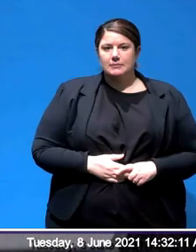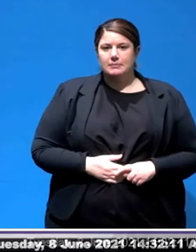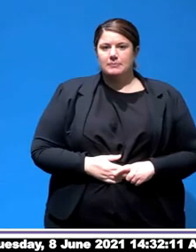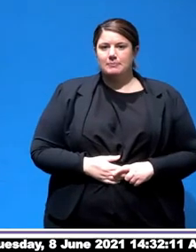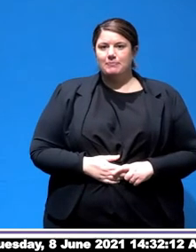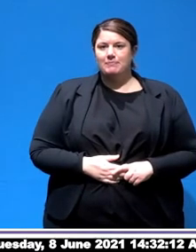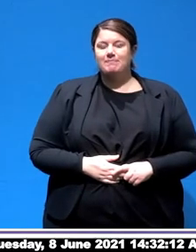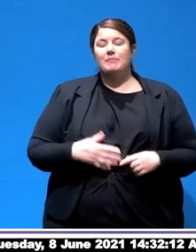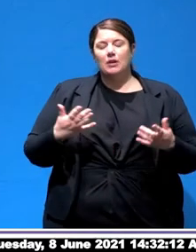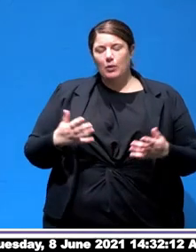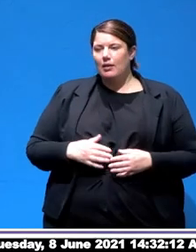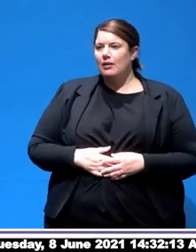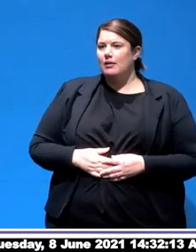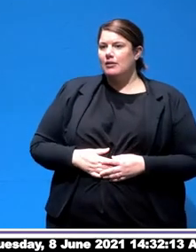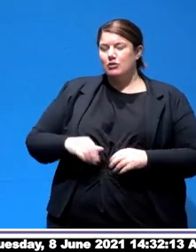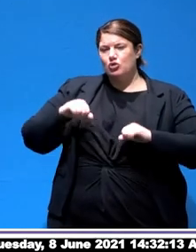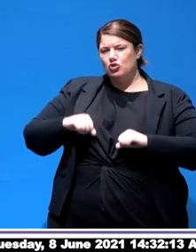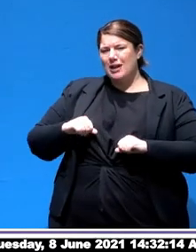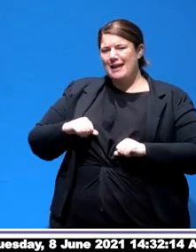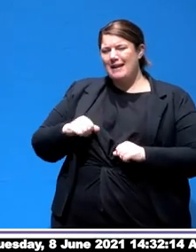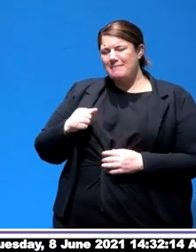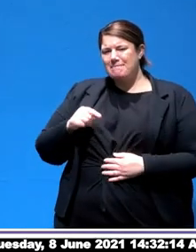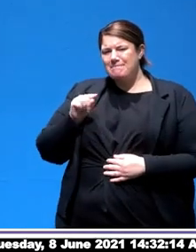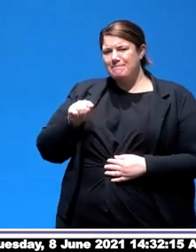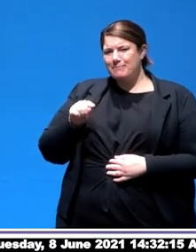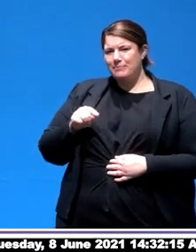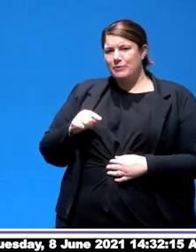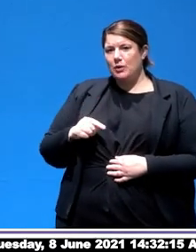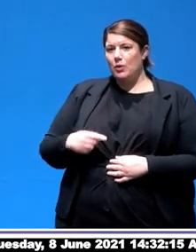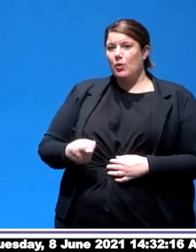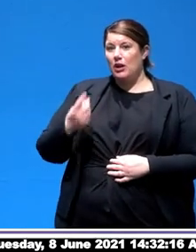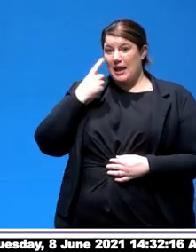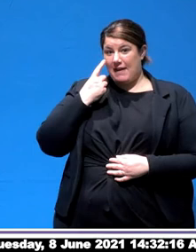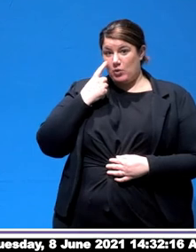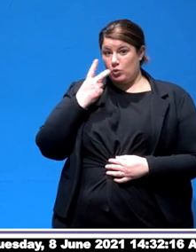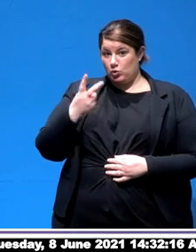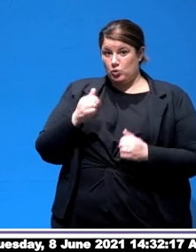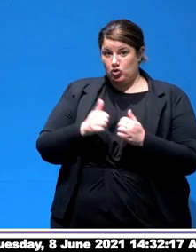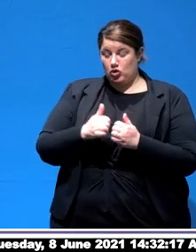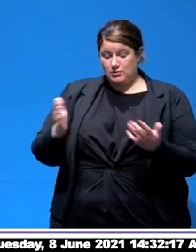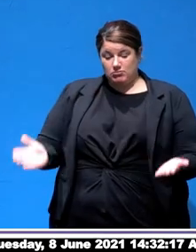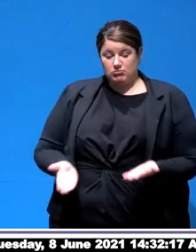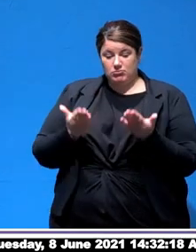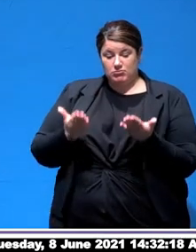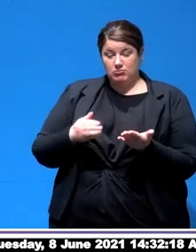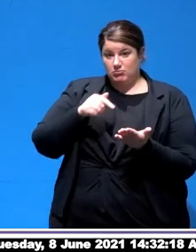When one looks at the two immediately relevant documents, that is RiskMan 21